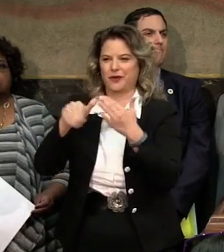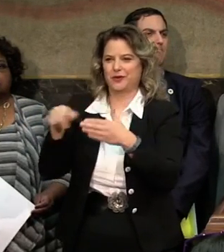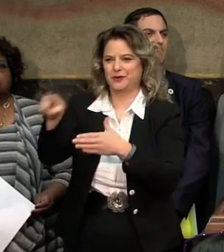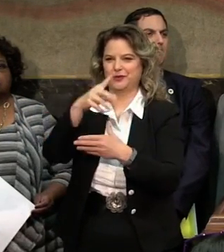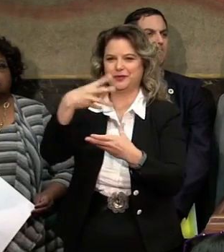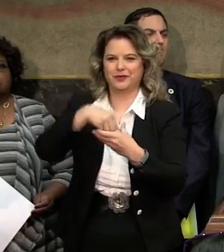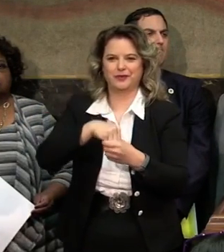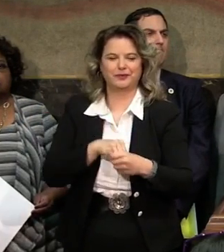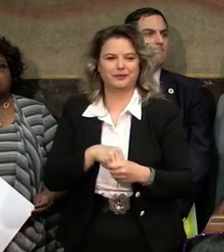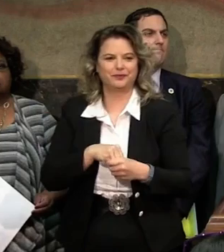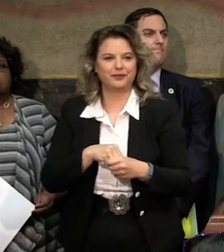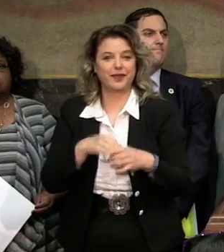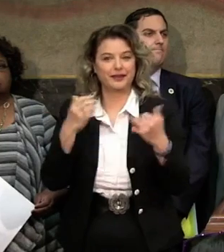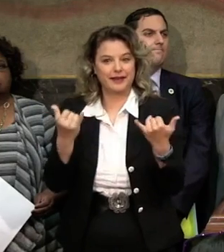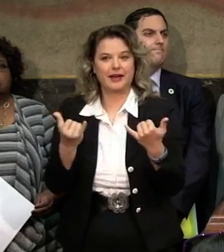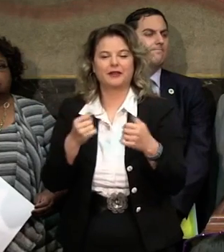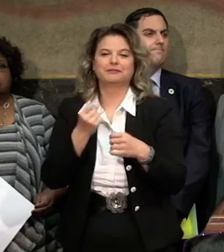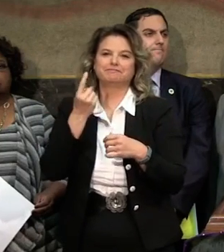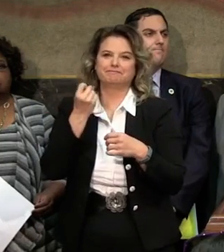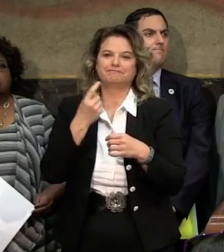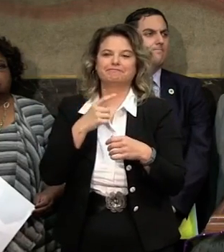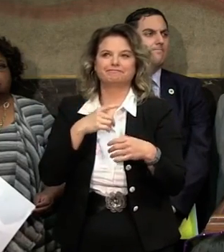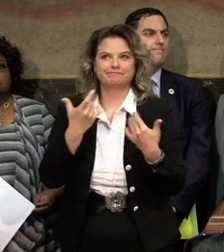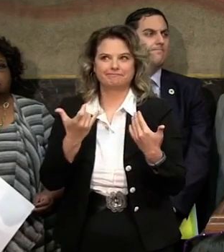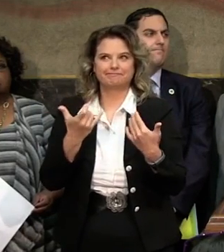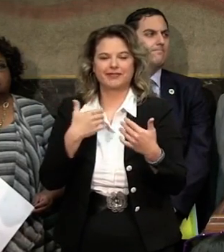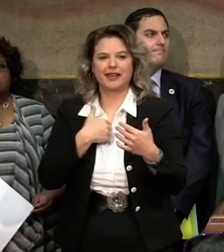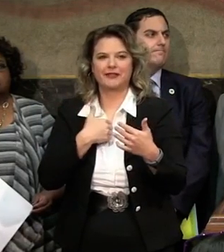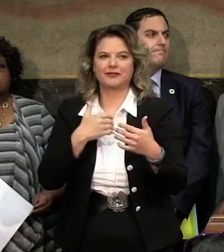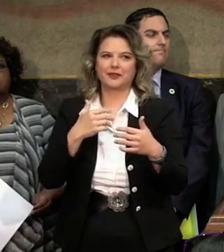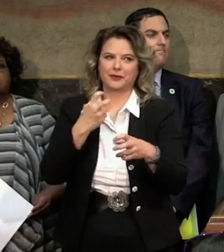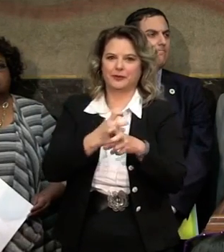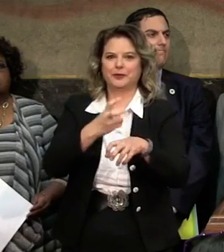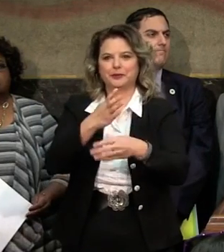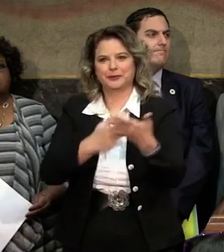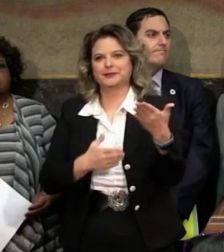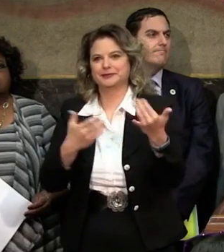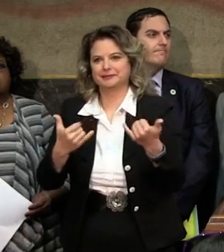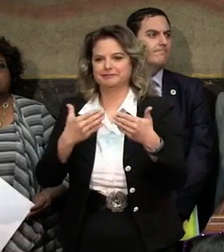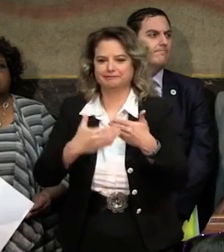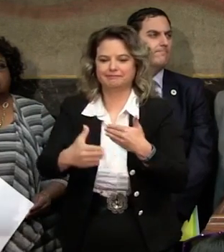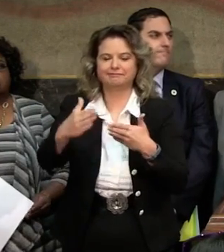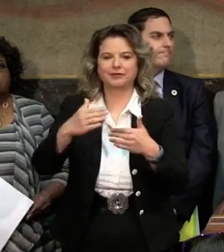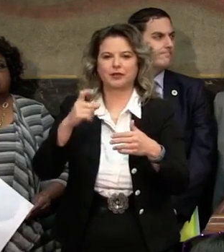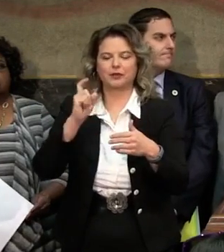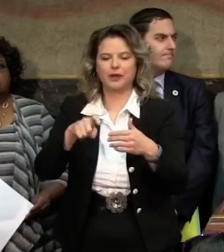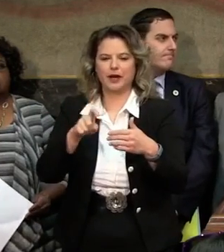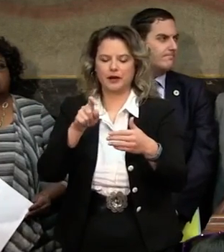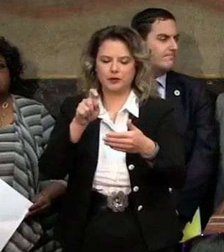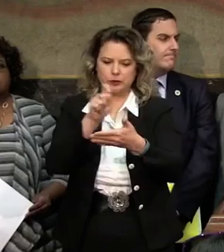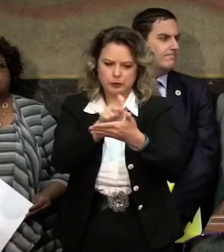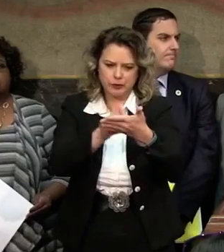hard part starts because we have to draft and refine legislation work that legislation through the legislative